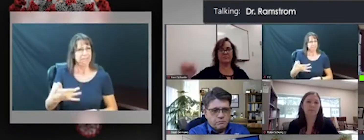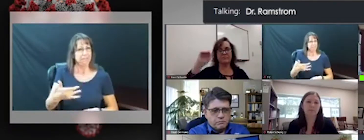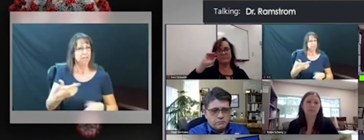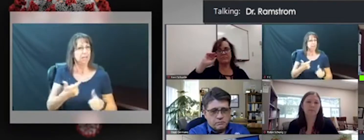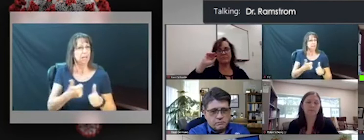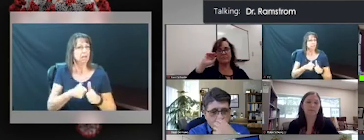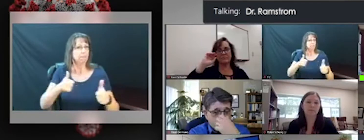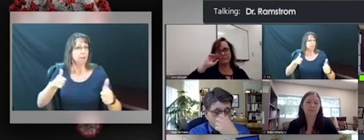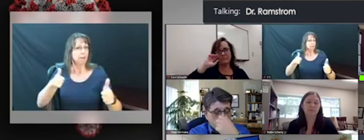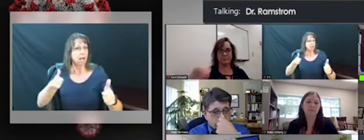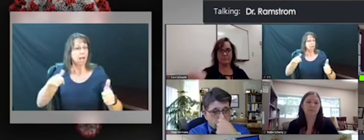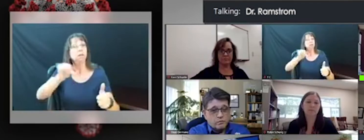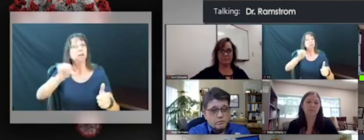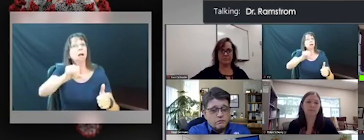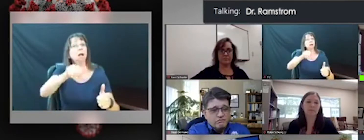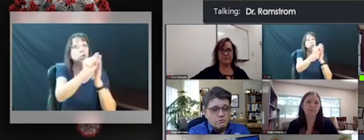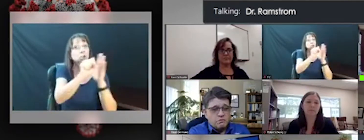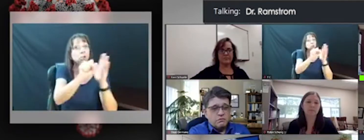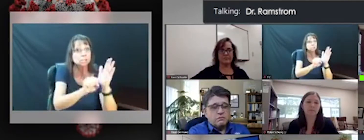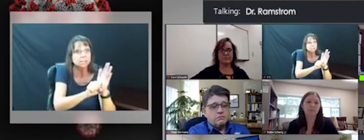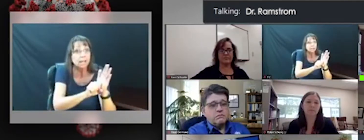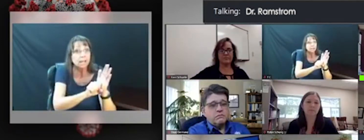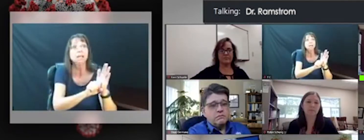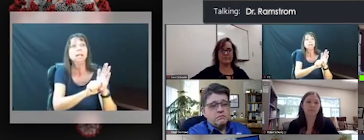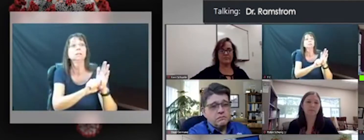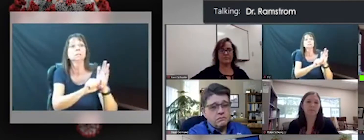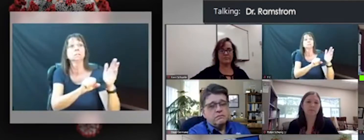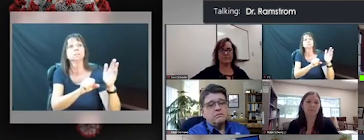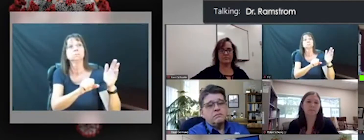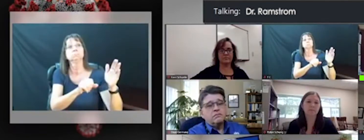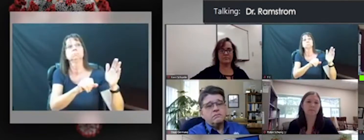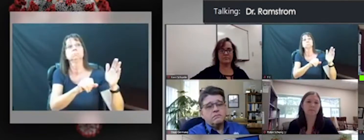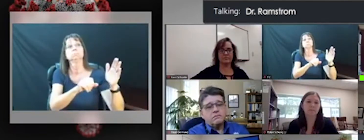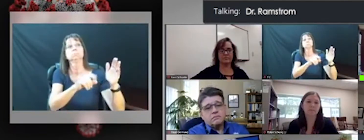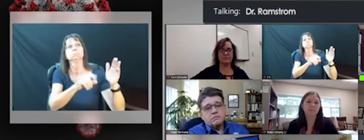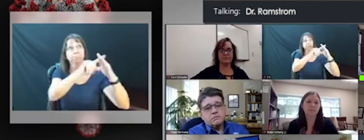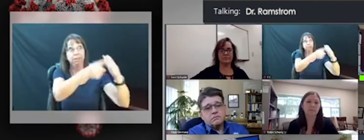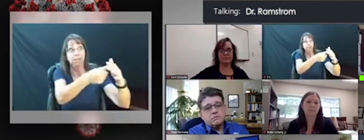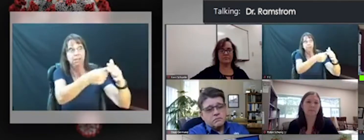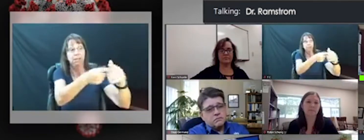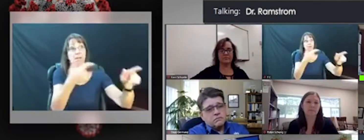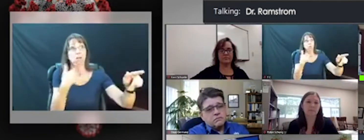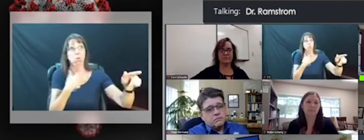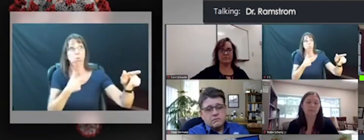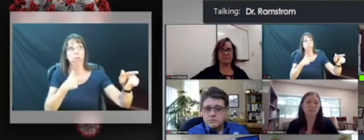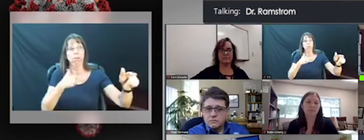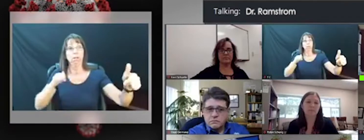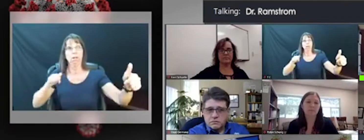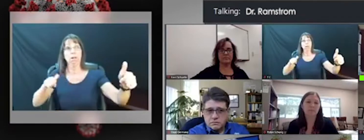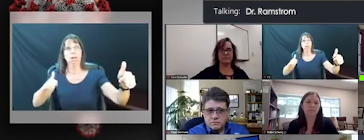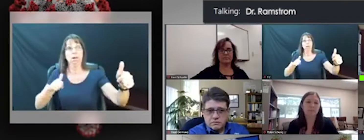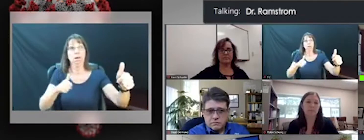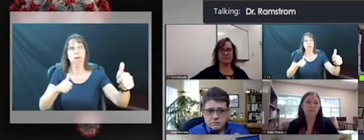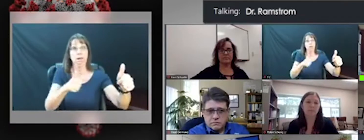I think bound to happen at some point. We're experiencing what other counties have